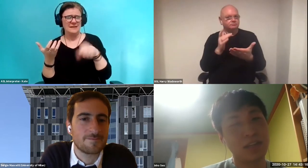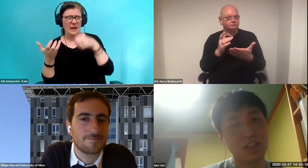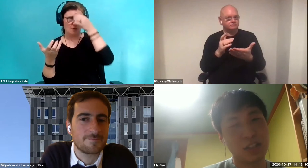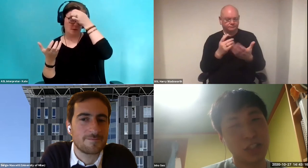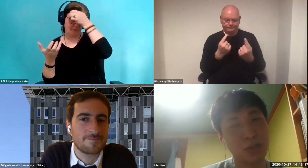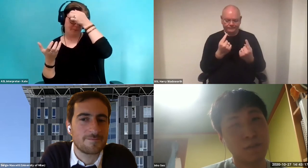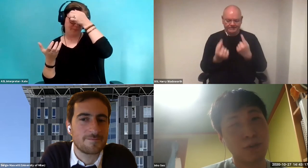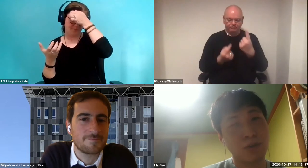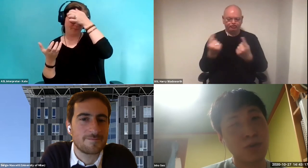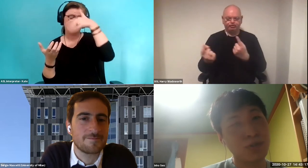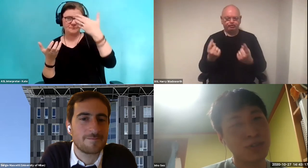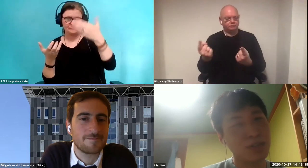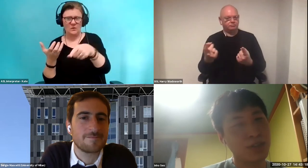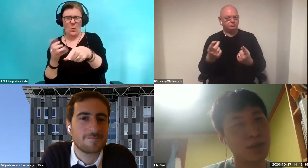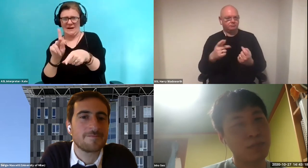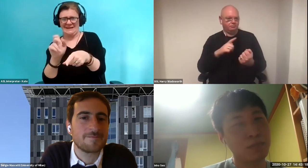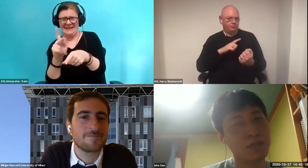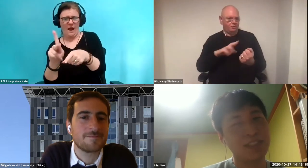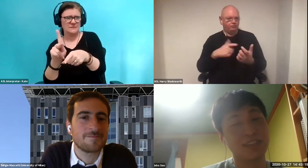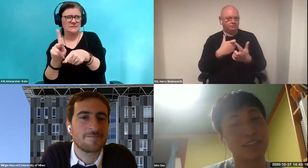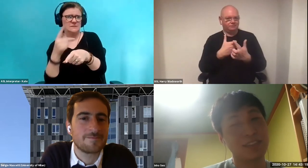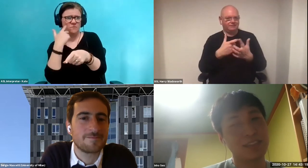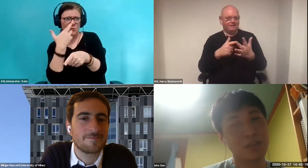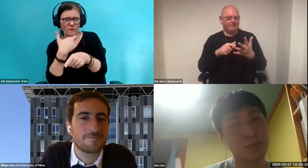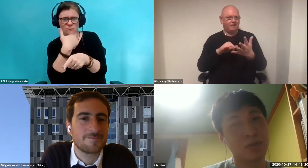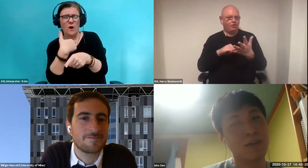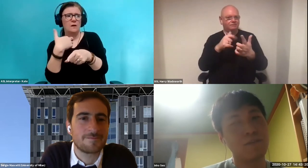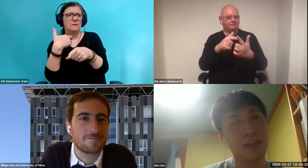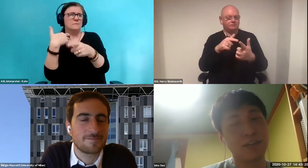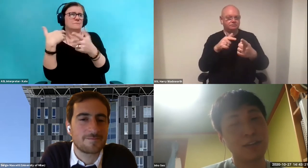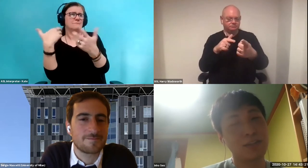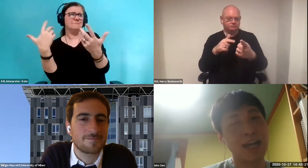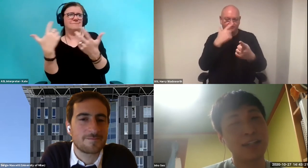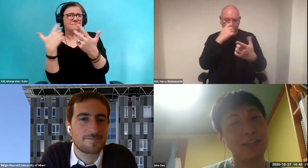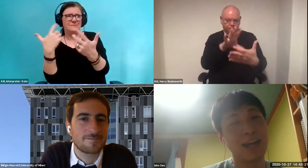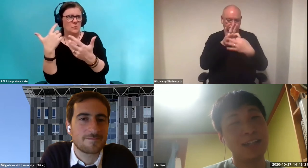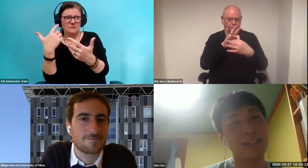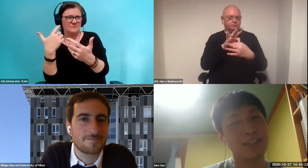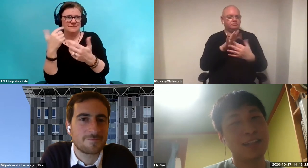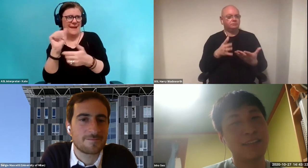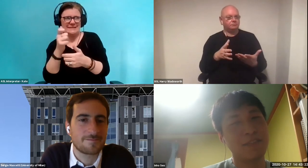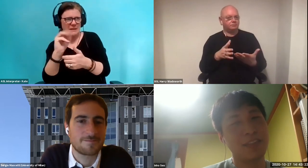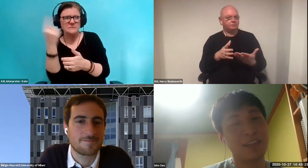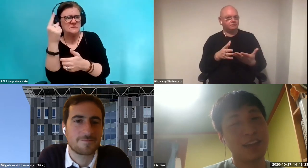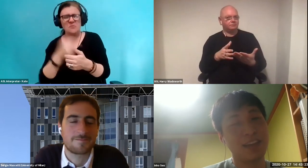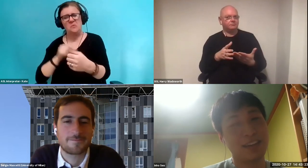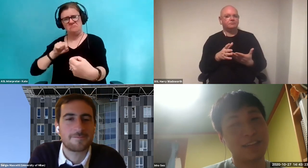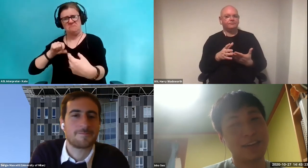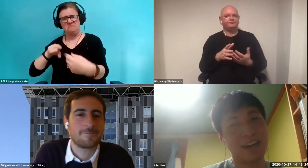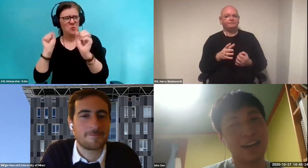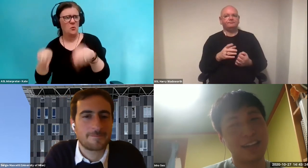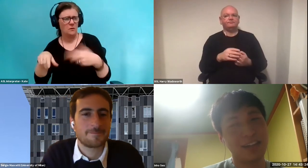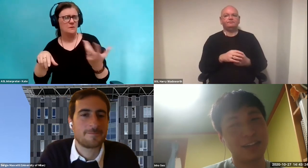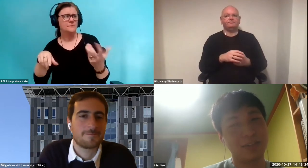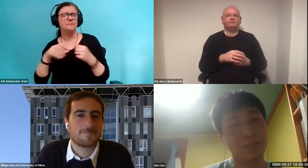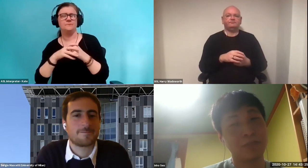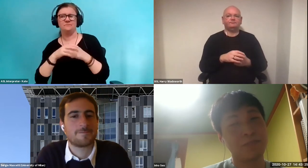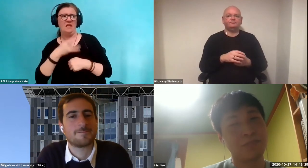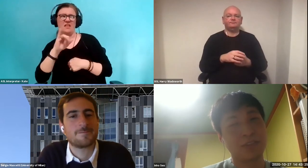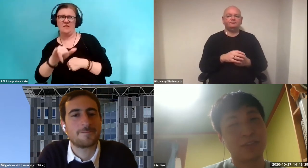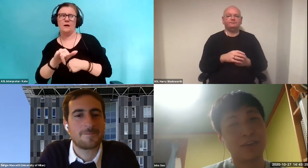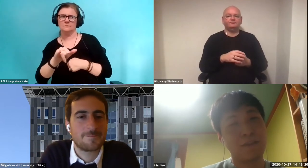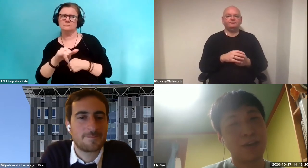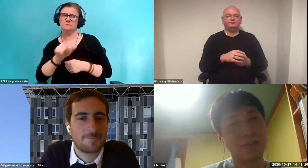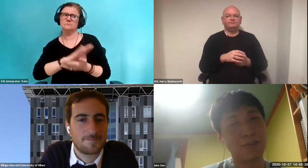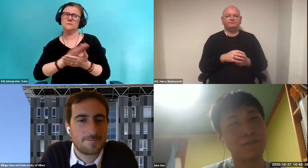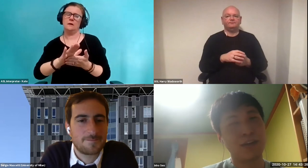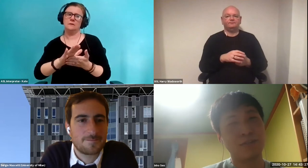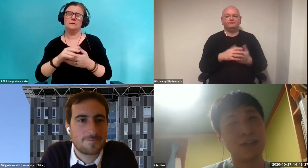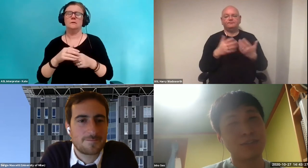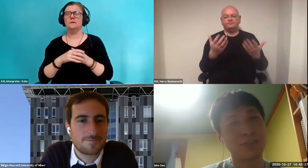each kiosk for own person so if I so I I like I'd like to if I go to if I go to restaurant